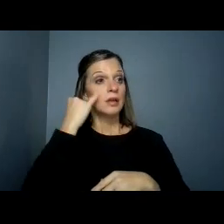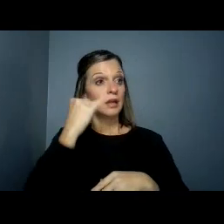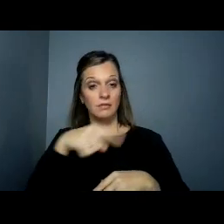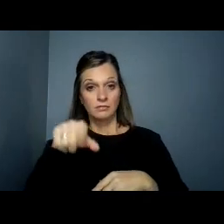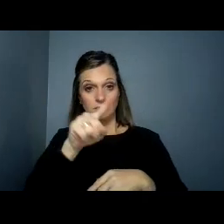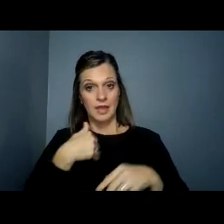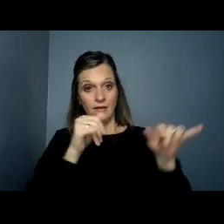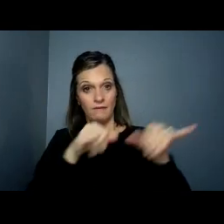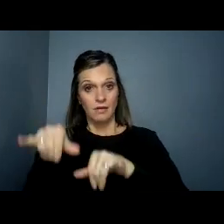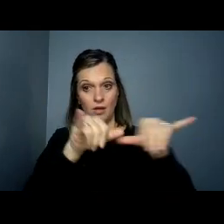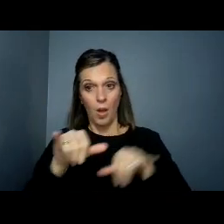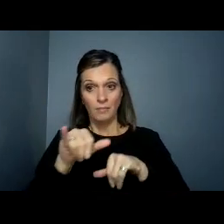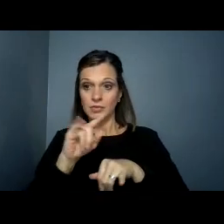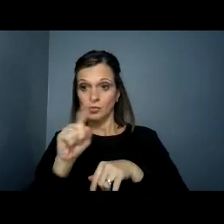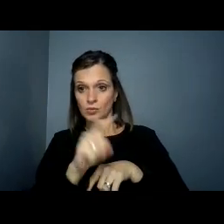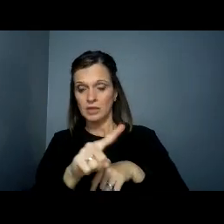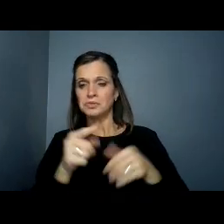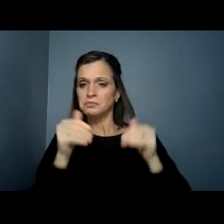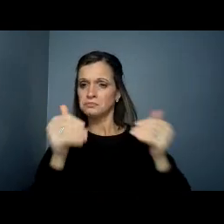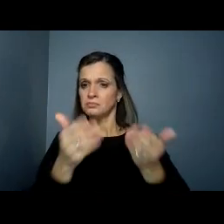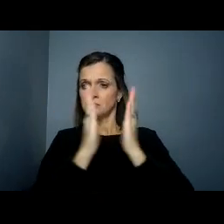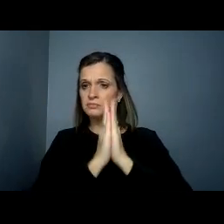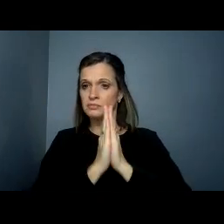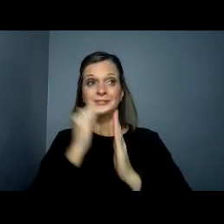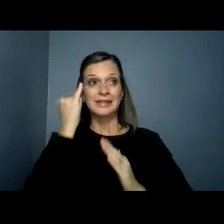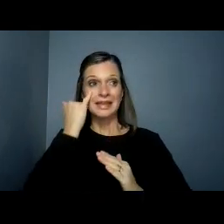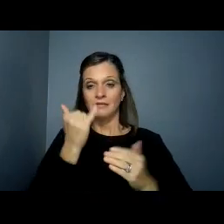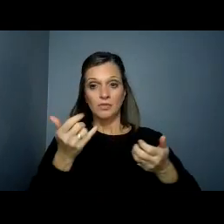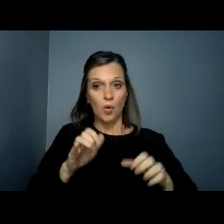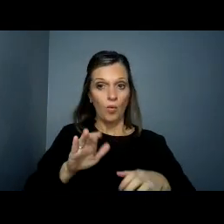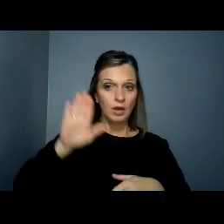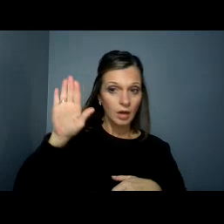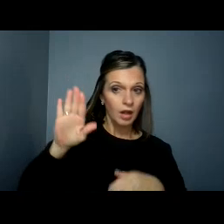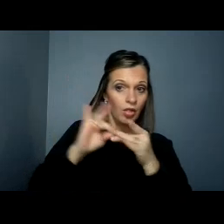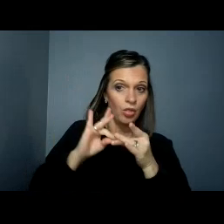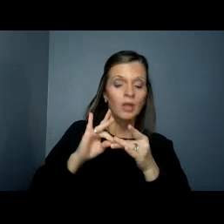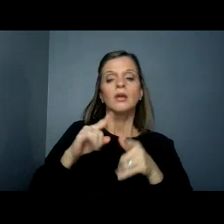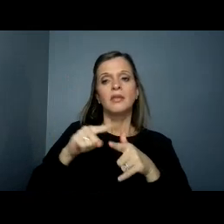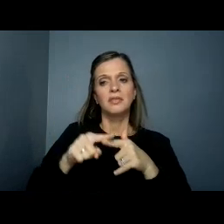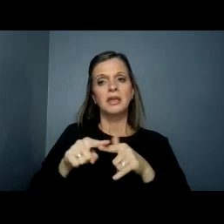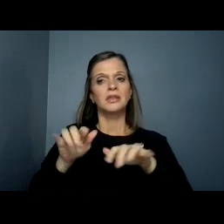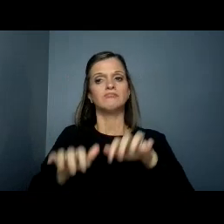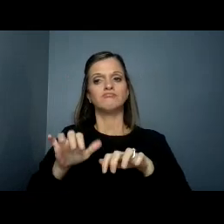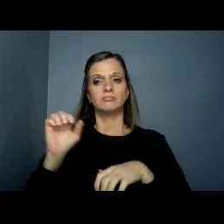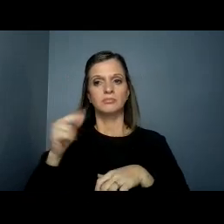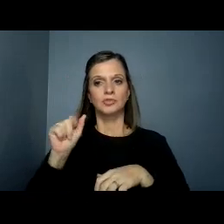a message in chat and I'll be happy to relay that. But Doctor Browning, I turn the floor over to you.